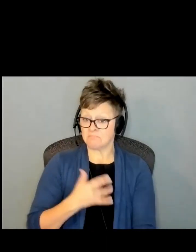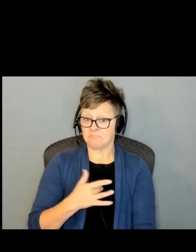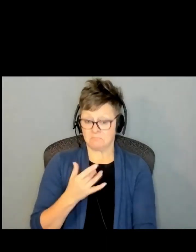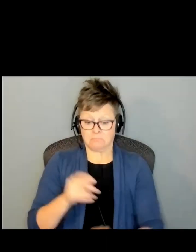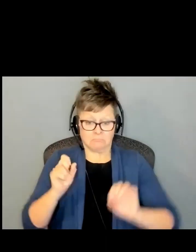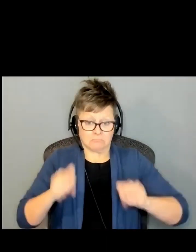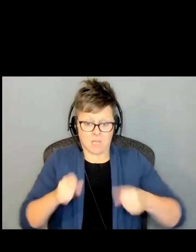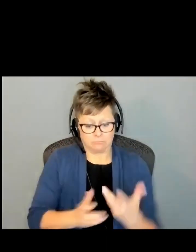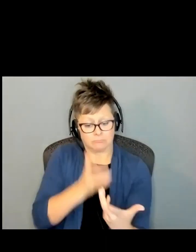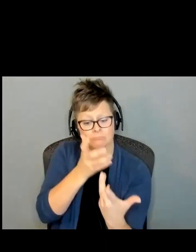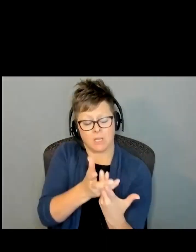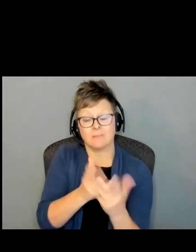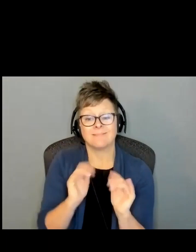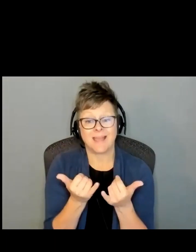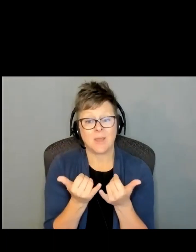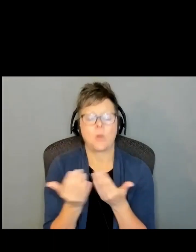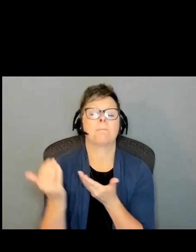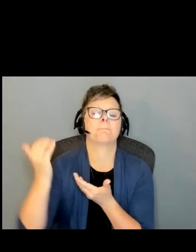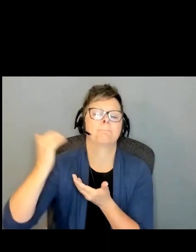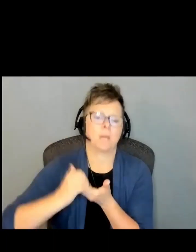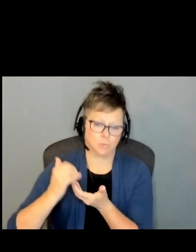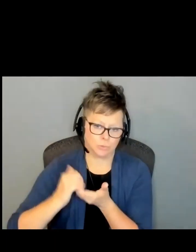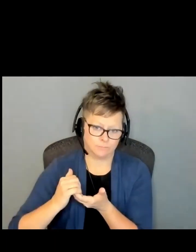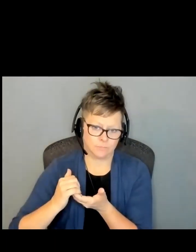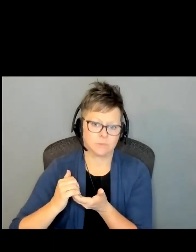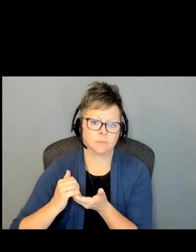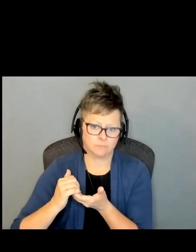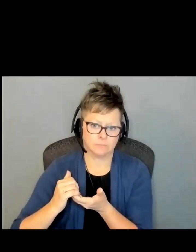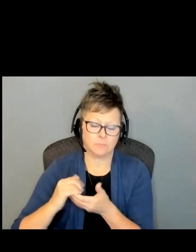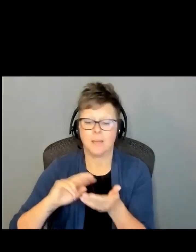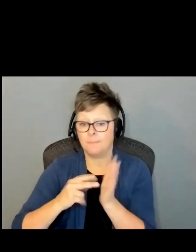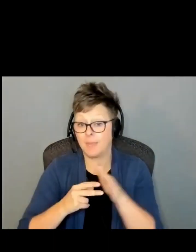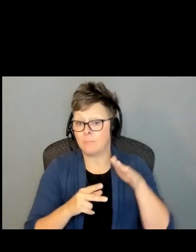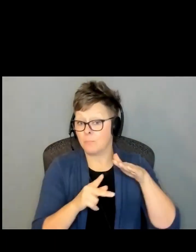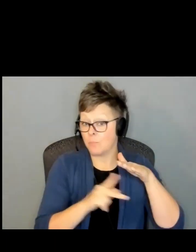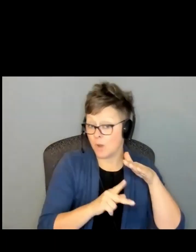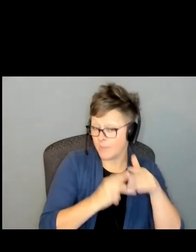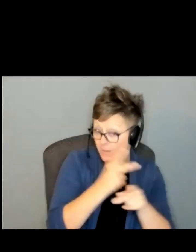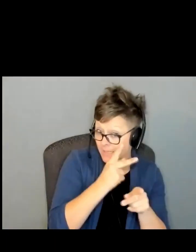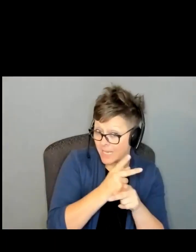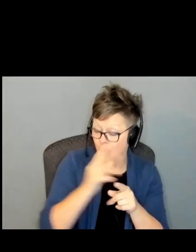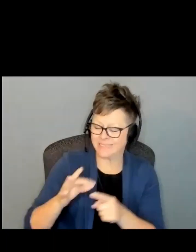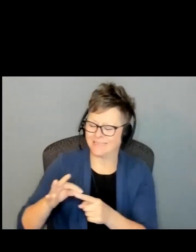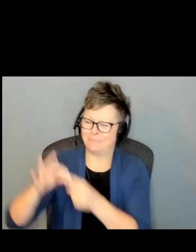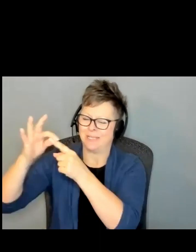partnerships between primary care and specialty care.